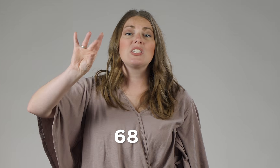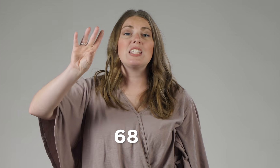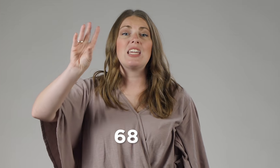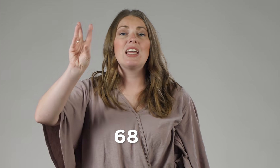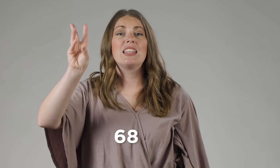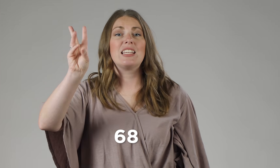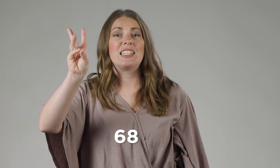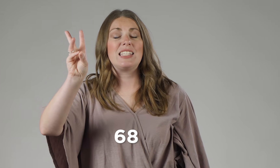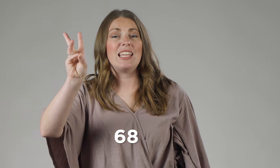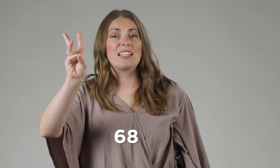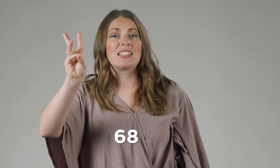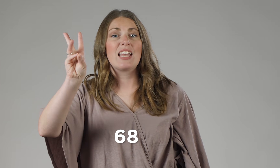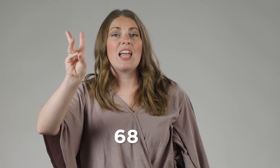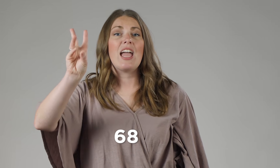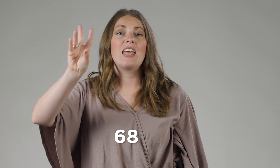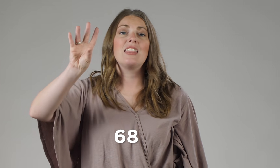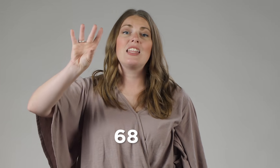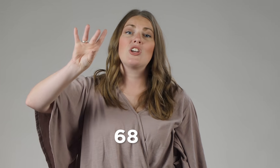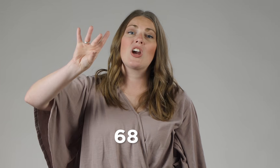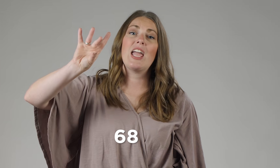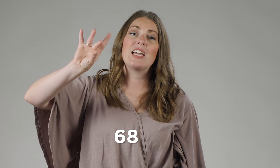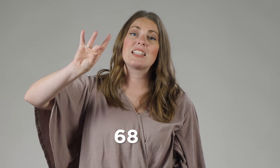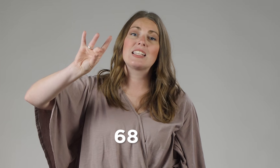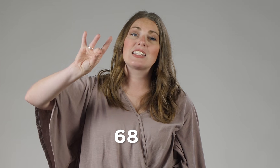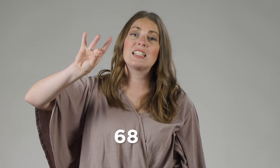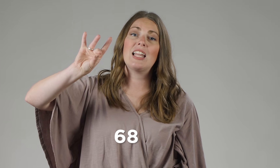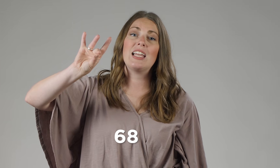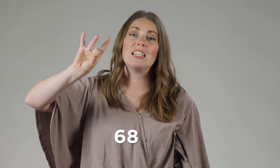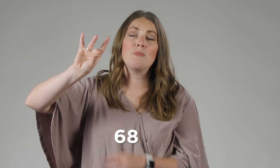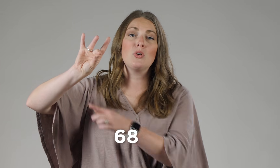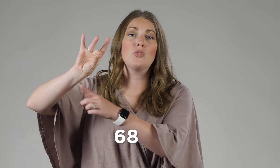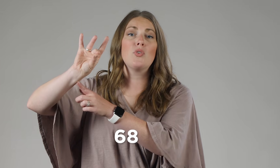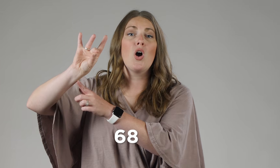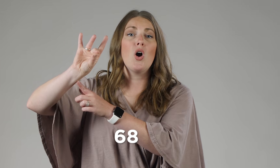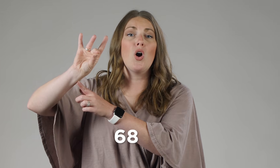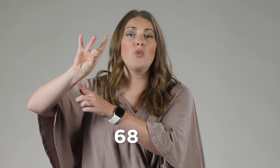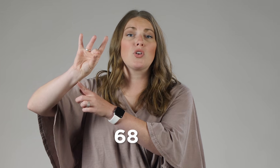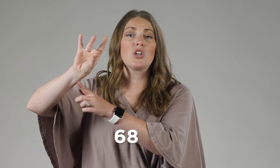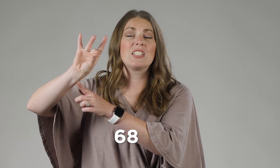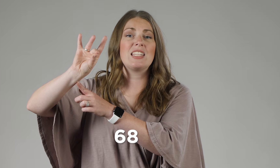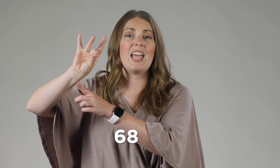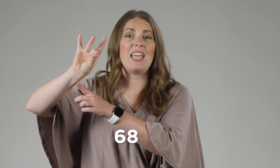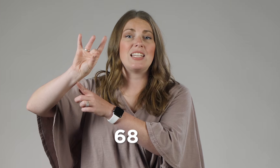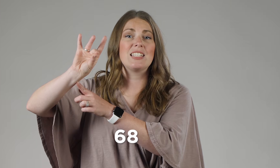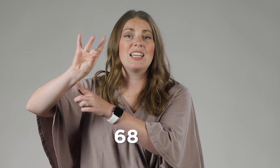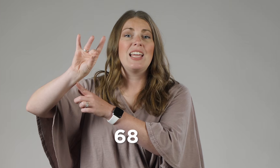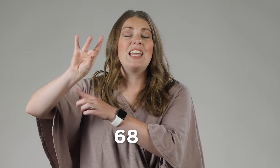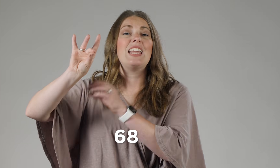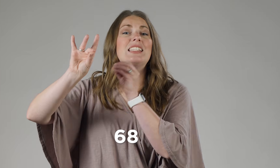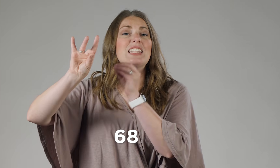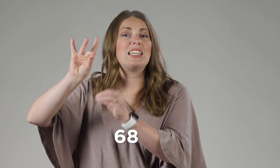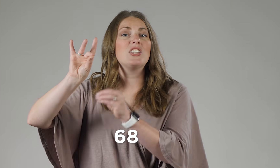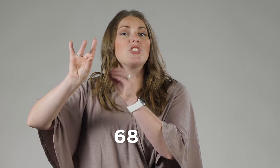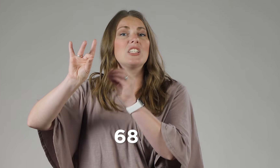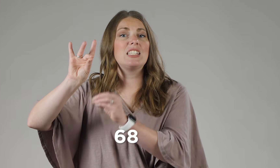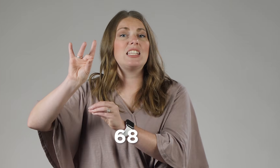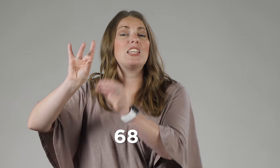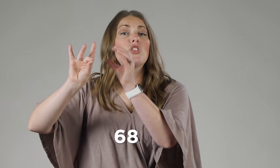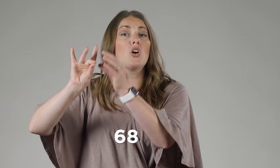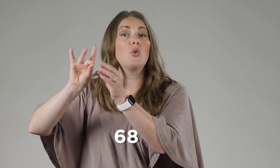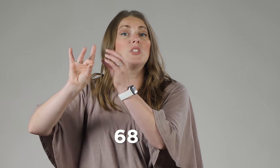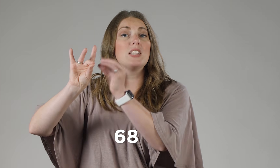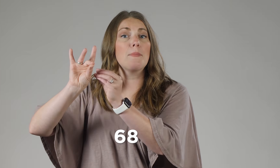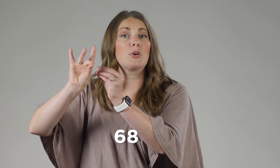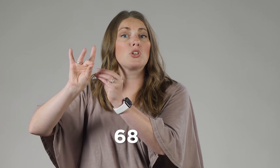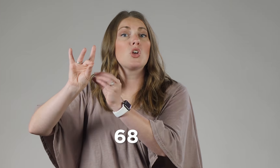see this six and then your hand slightly move over to the eight it's easier to see those numbers